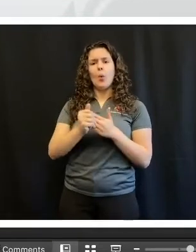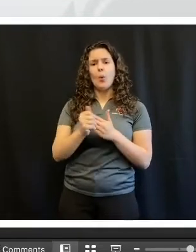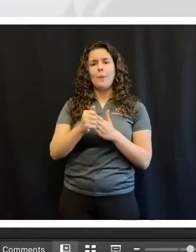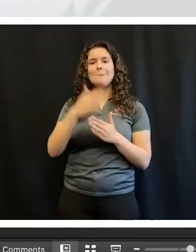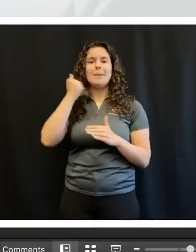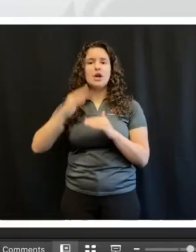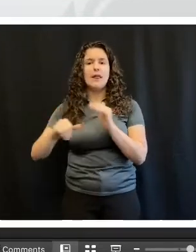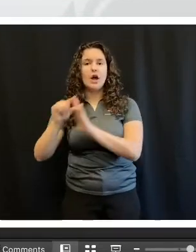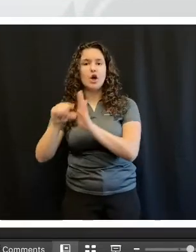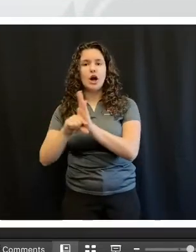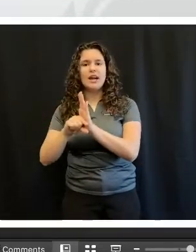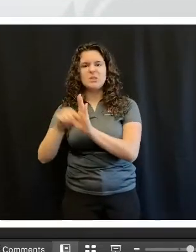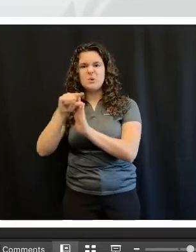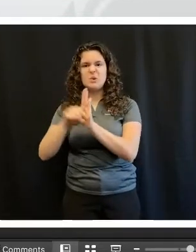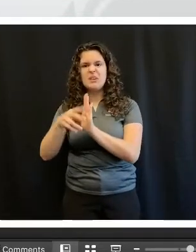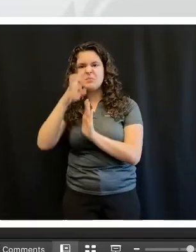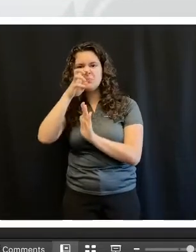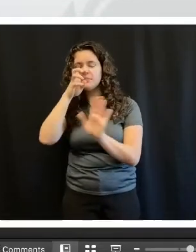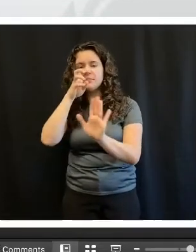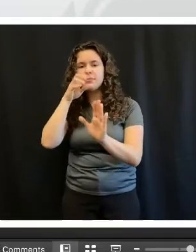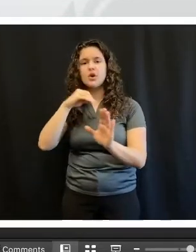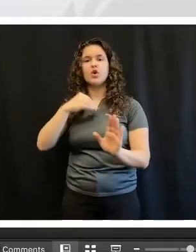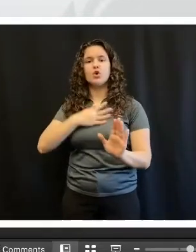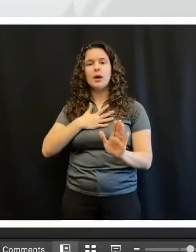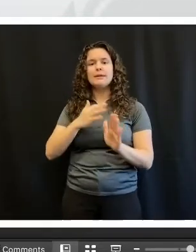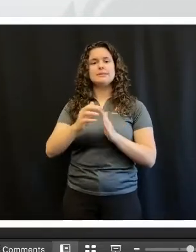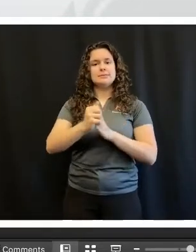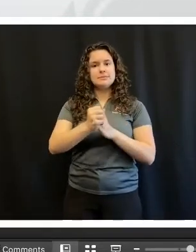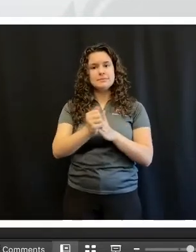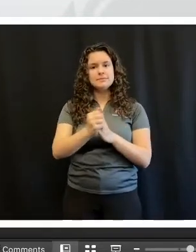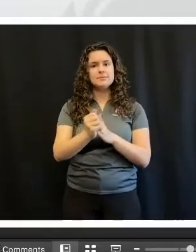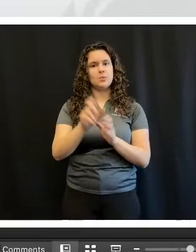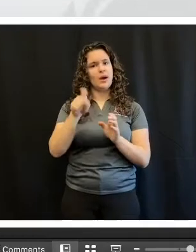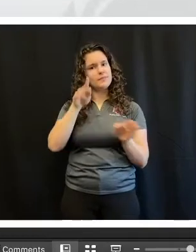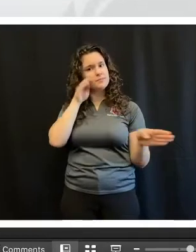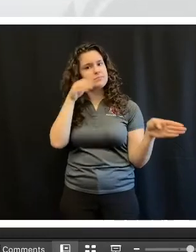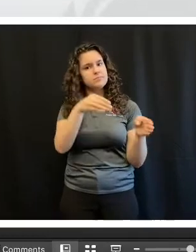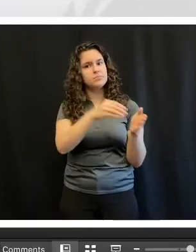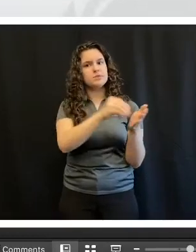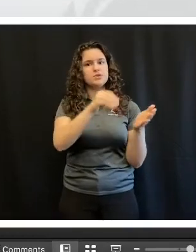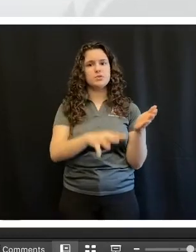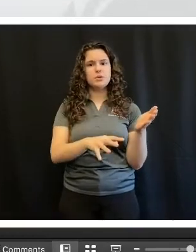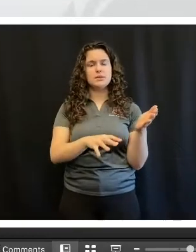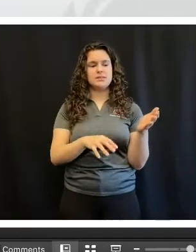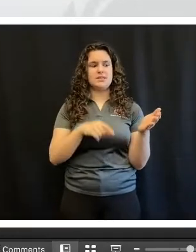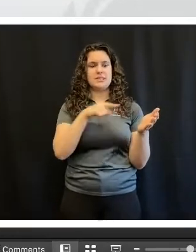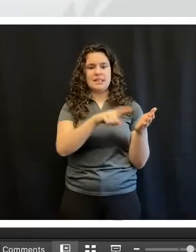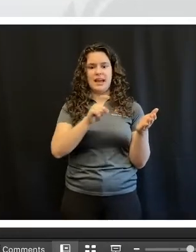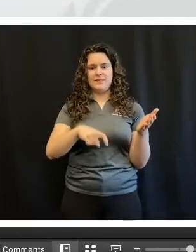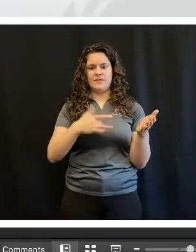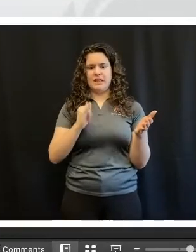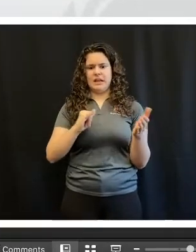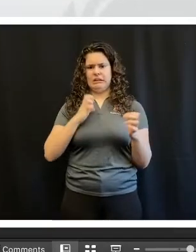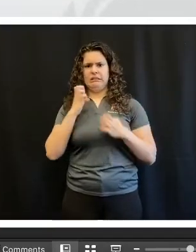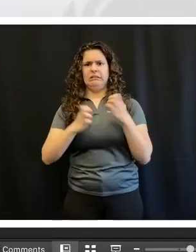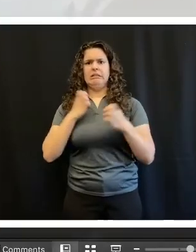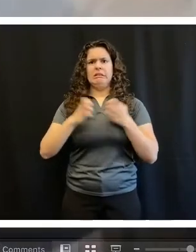and we need to give them the space to work through this kind of emotionalness that is happening.